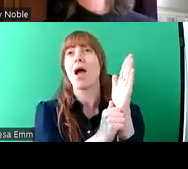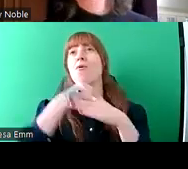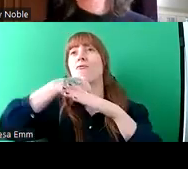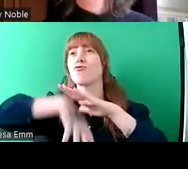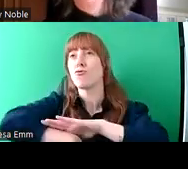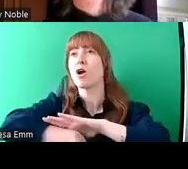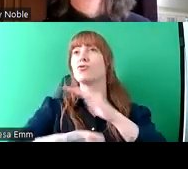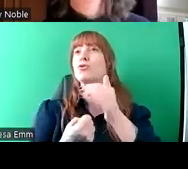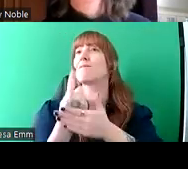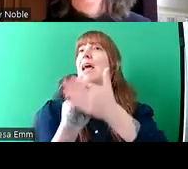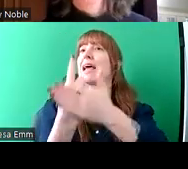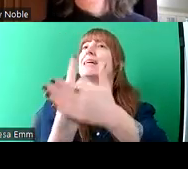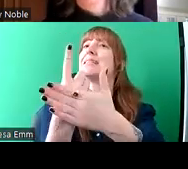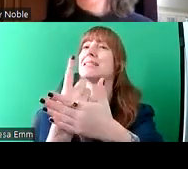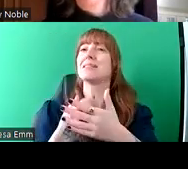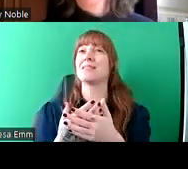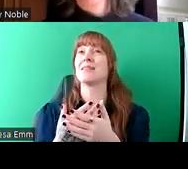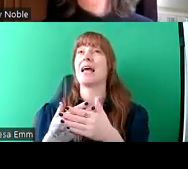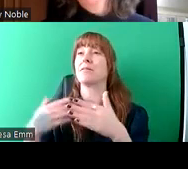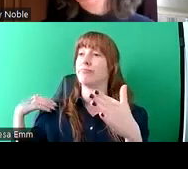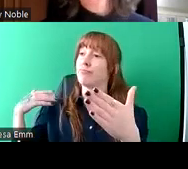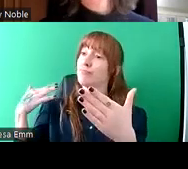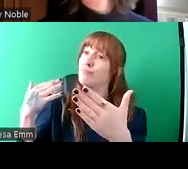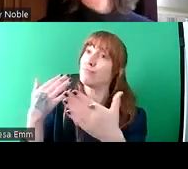Then, as our history progresses, we've obviously got our newsletters